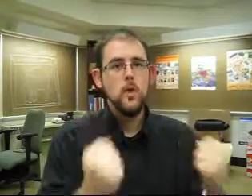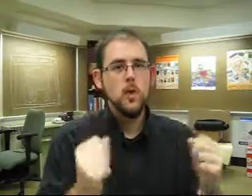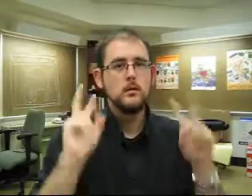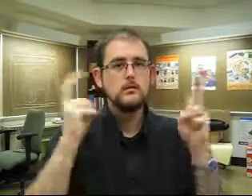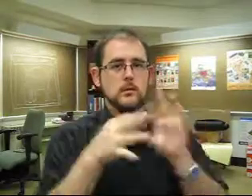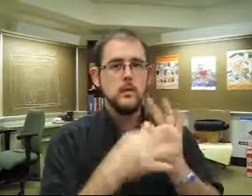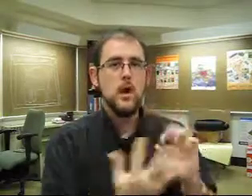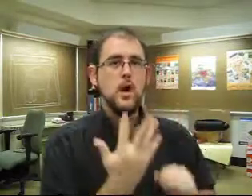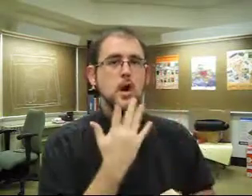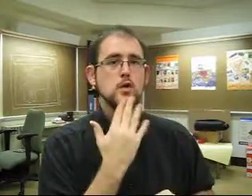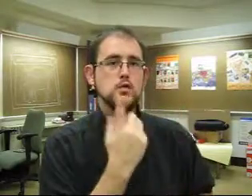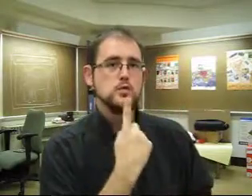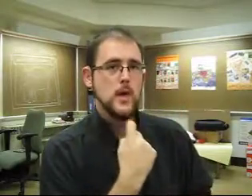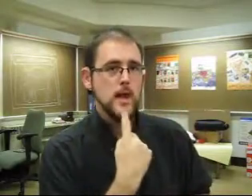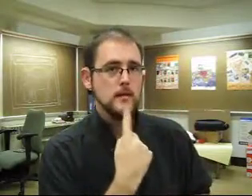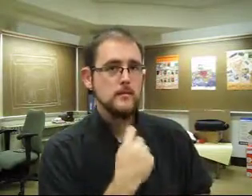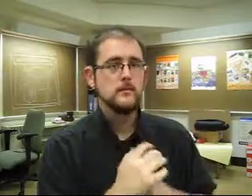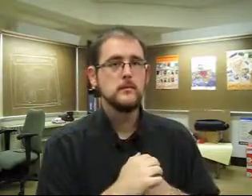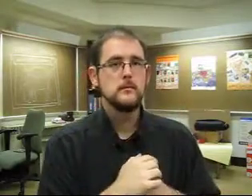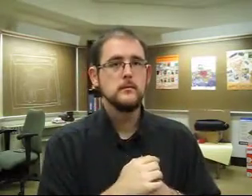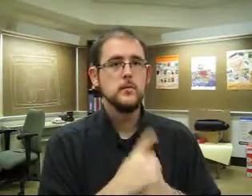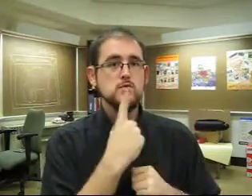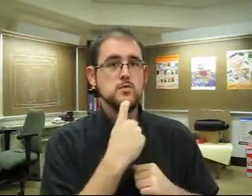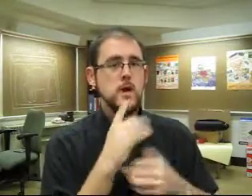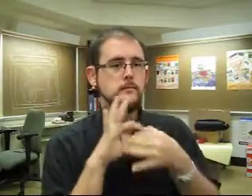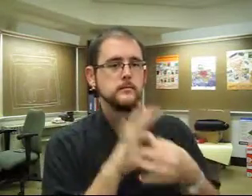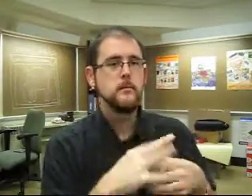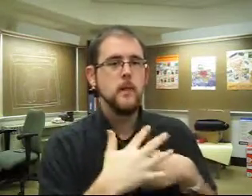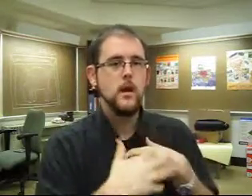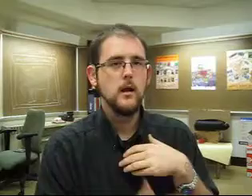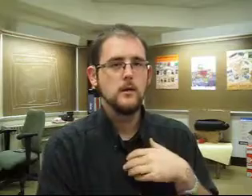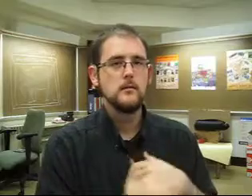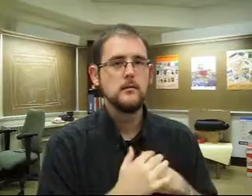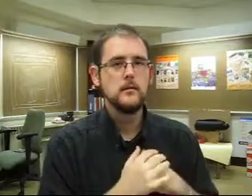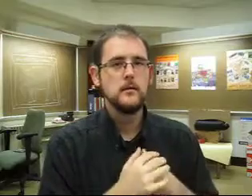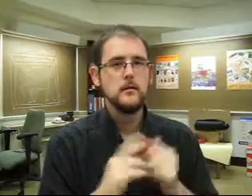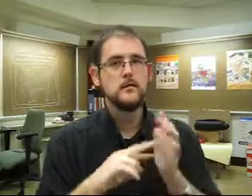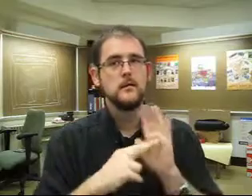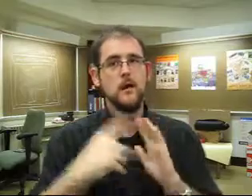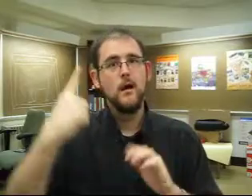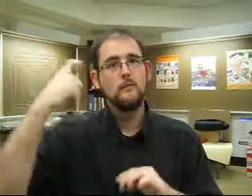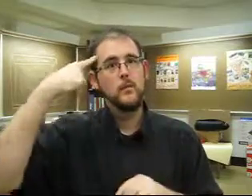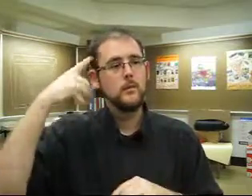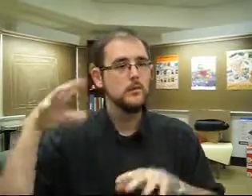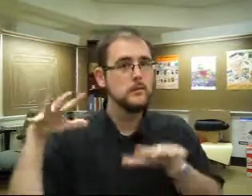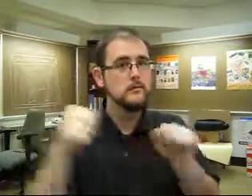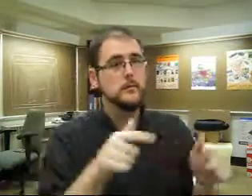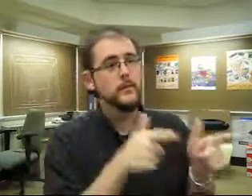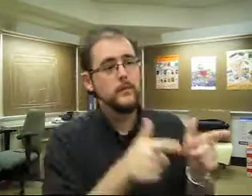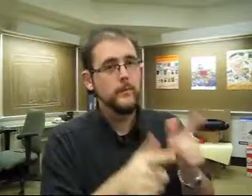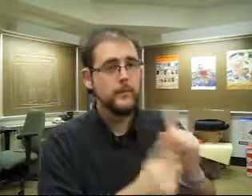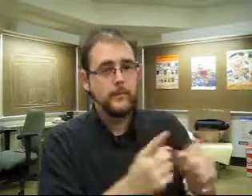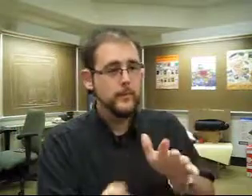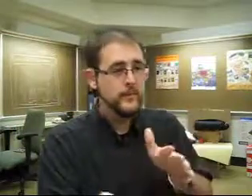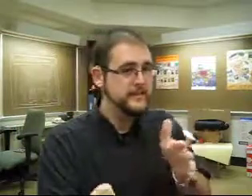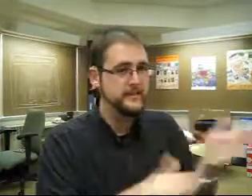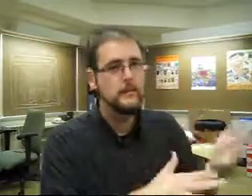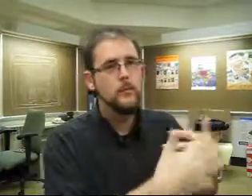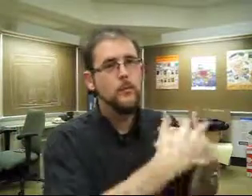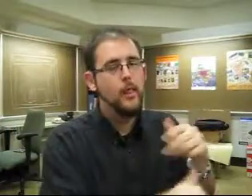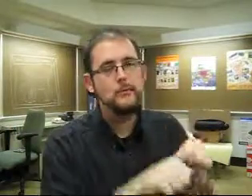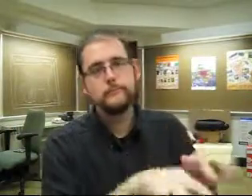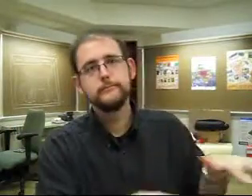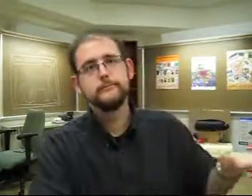The color red is another theme, associated with blood. The day of the massacre, lots of